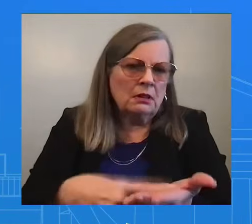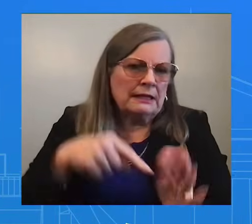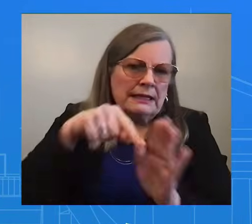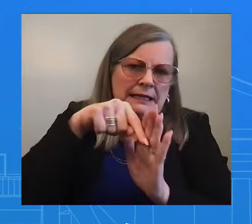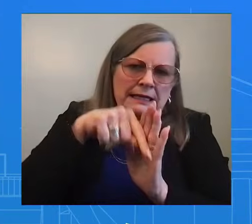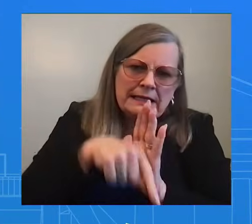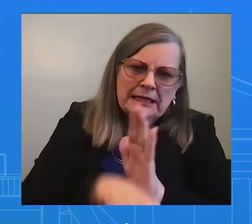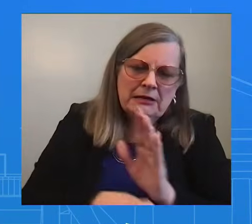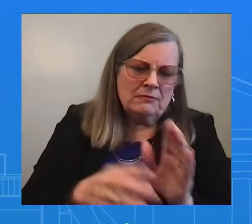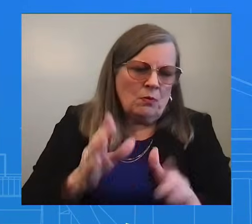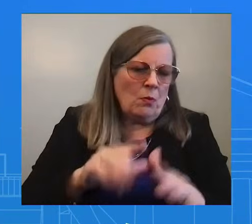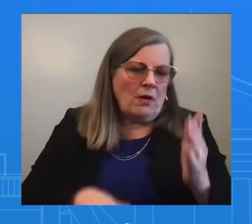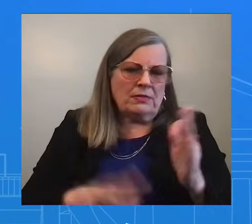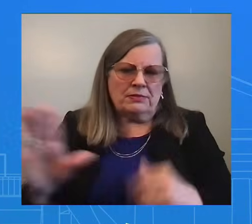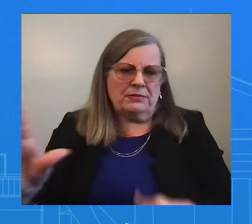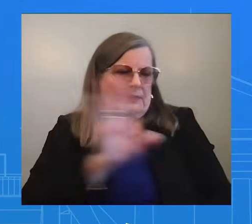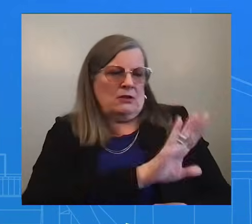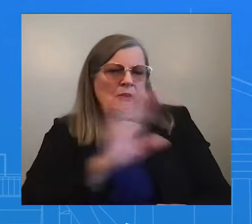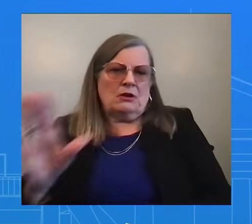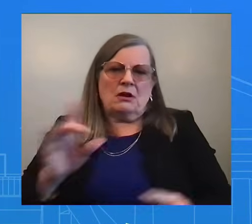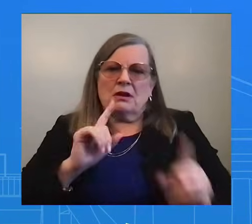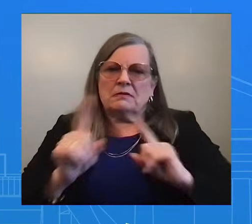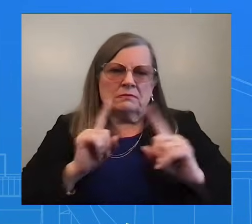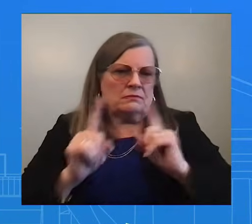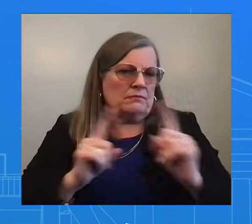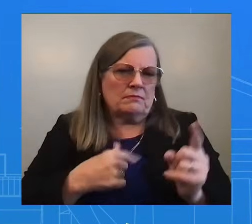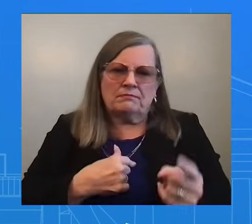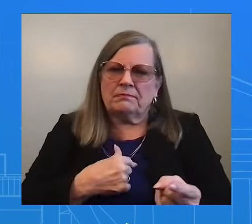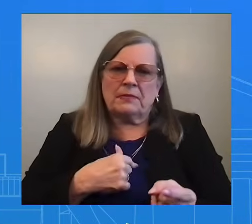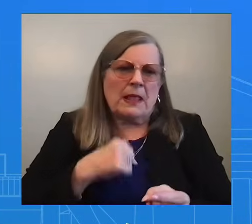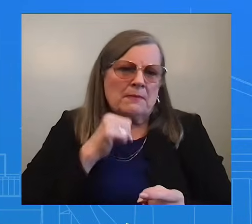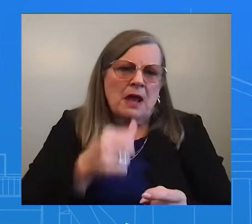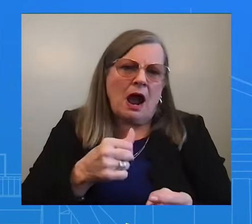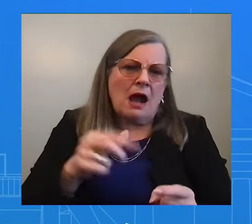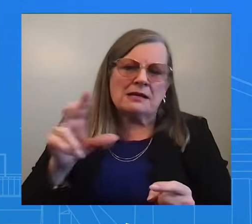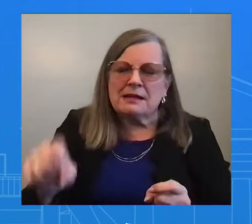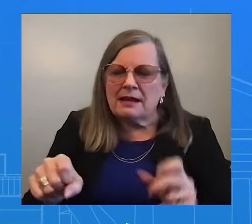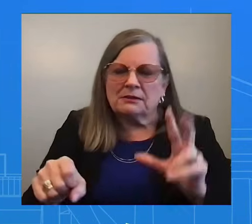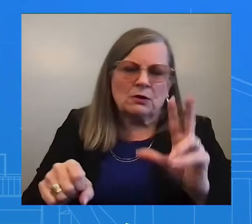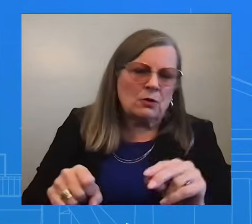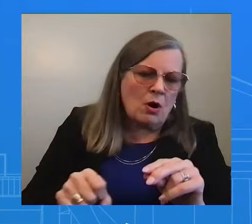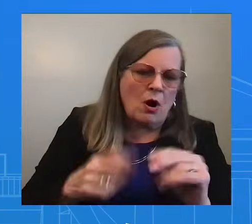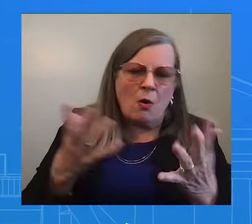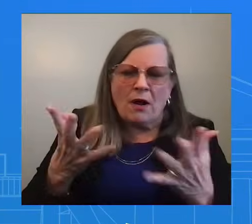Ms. Jean-Pierre: I'm not ruling anything out from here. I'm not going to negotiate from here. That's not what I'm going to do or lay out what on --